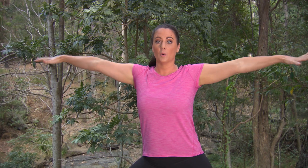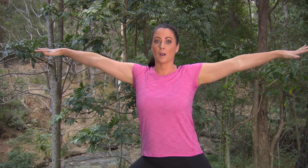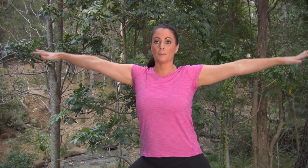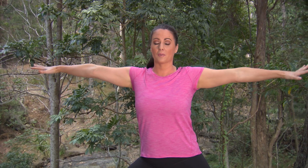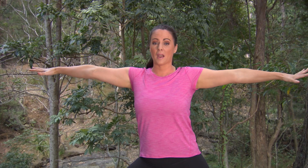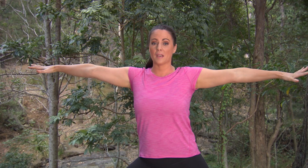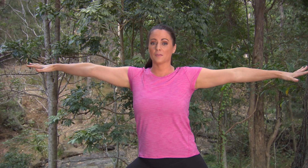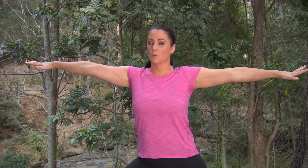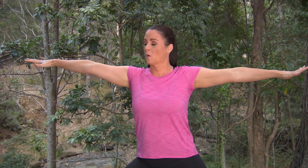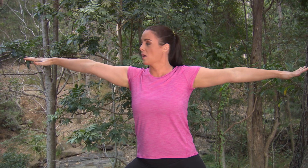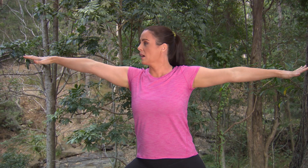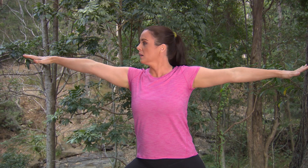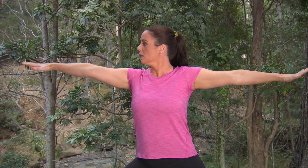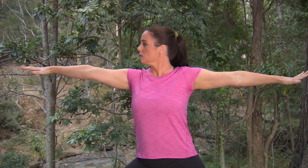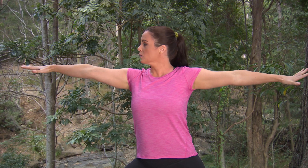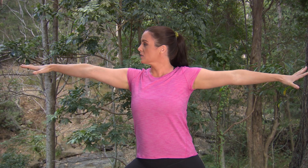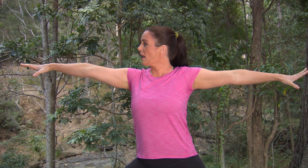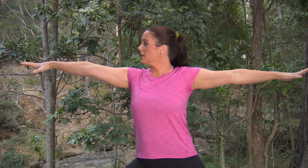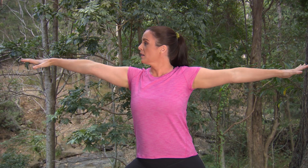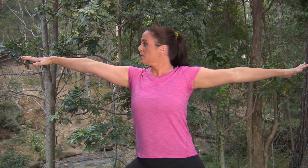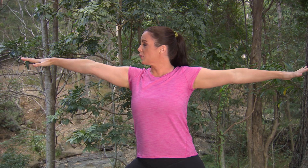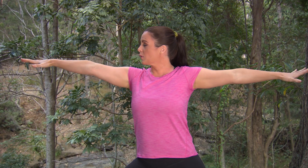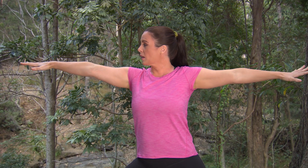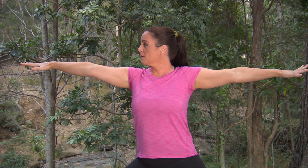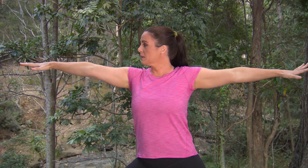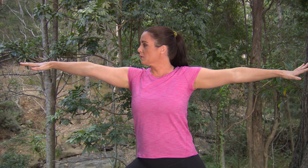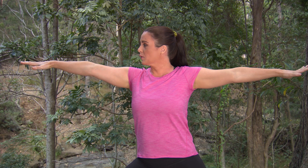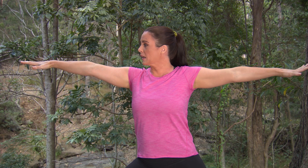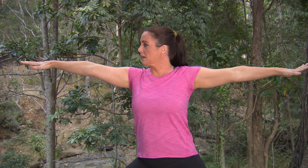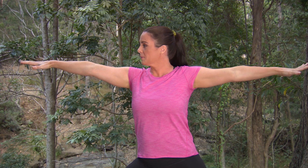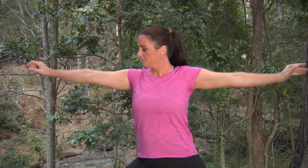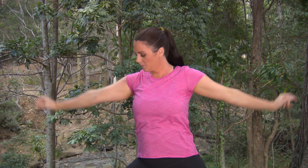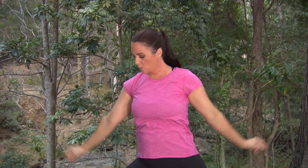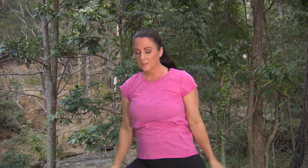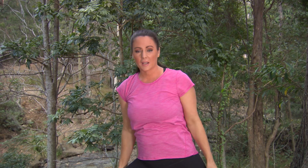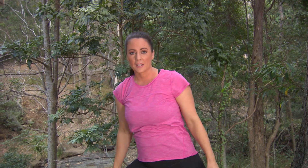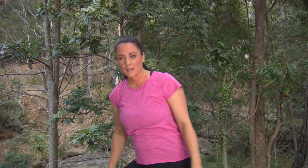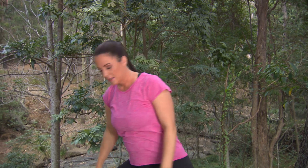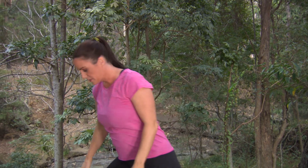You are a brave warrior. Look down the front middle finger, well done.